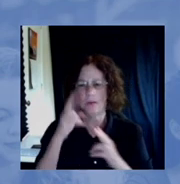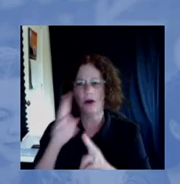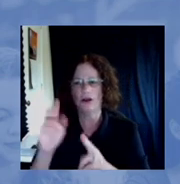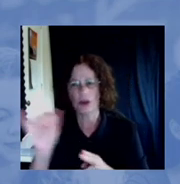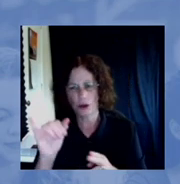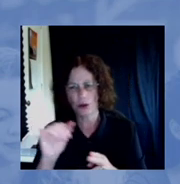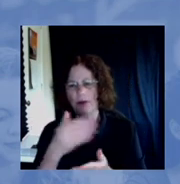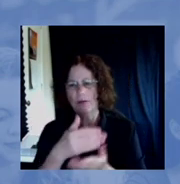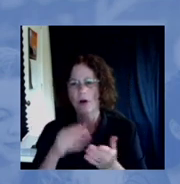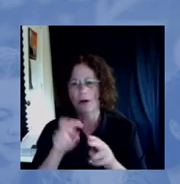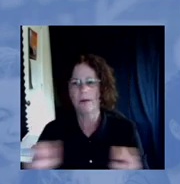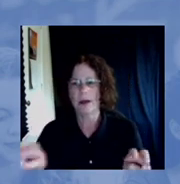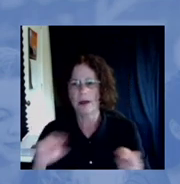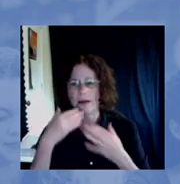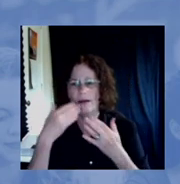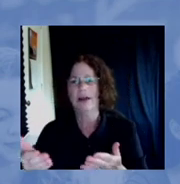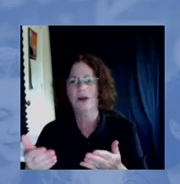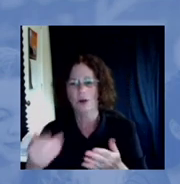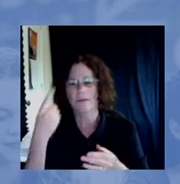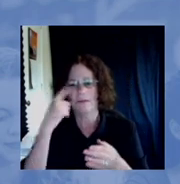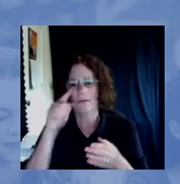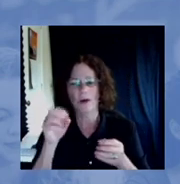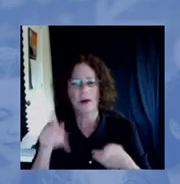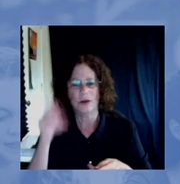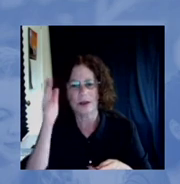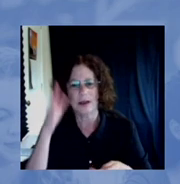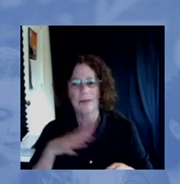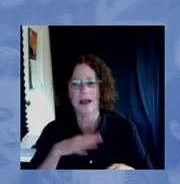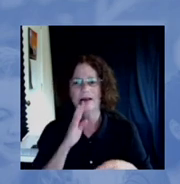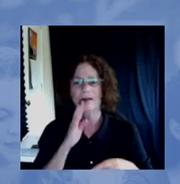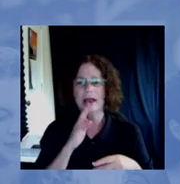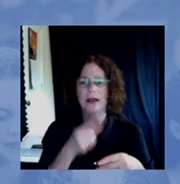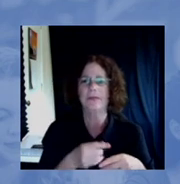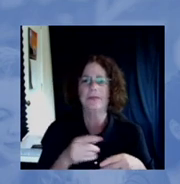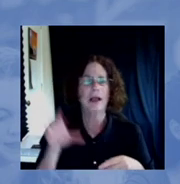I THANK YOU IMMENSELY FOR THE OPPORTUNITY. LISTENING TO THE QUESTION, THE OPERATIVE WORD